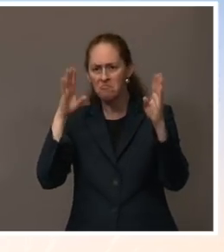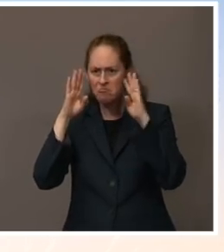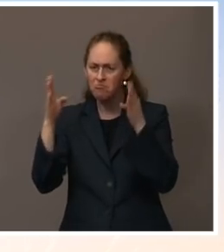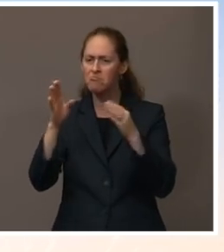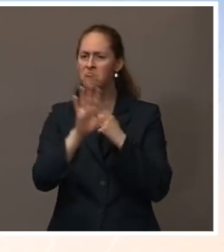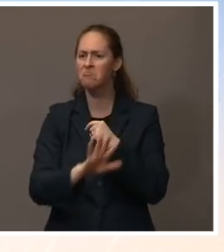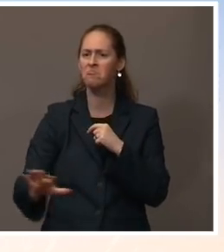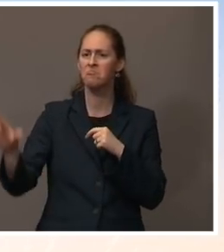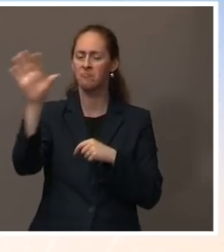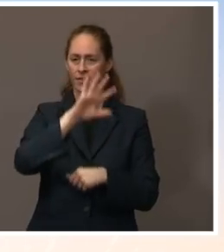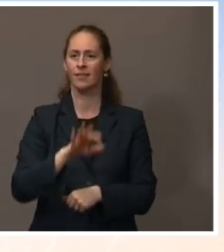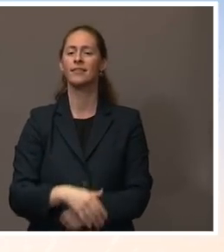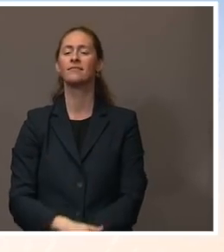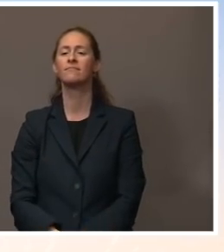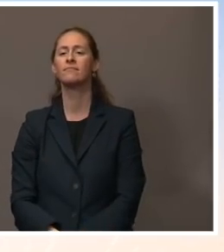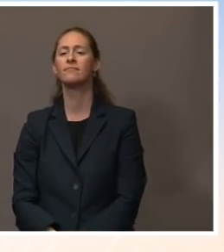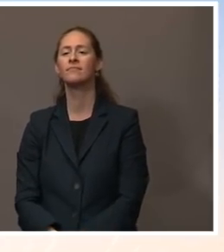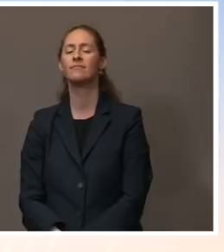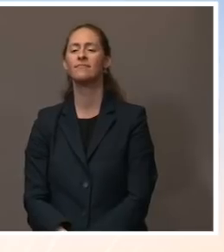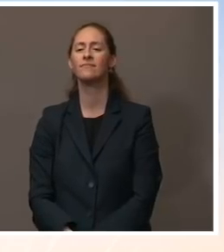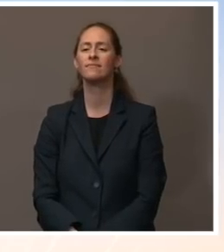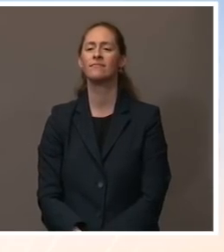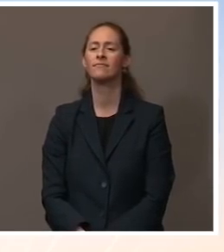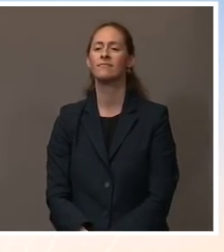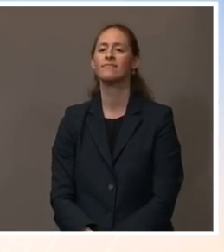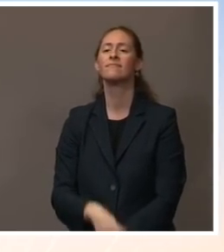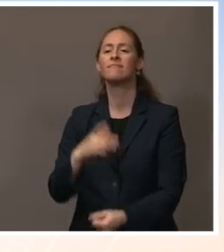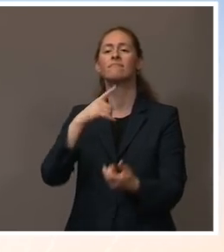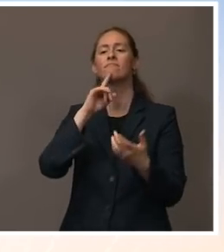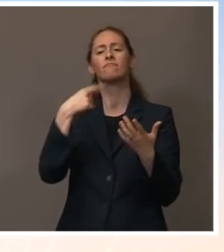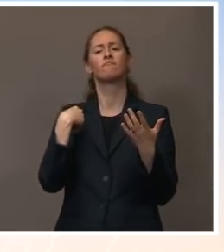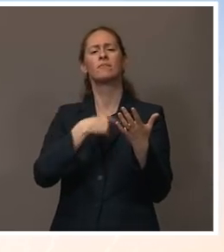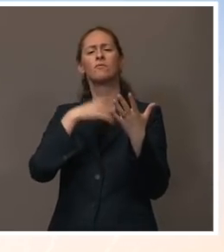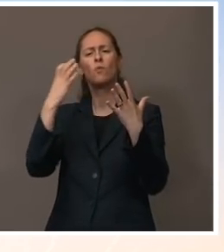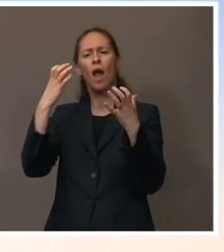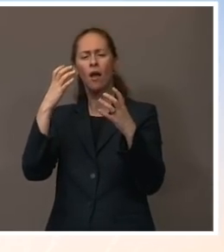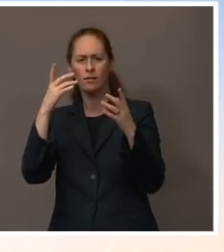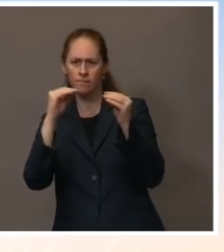our efforts among demographics and groups where we need extra assistance. That's why we have taken steps